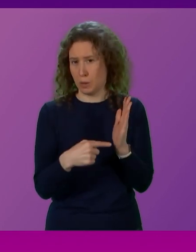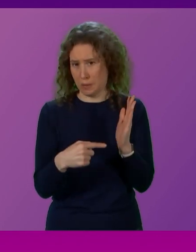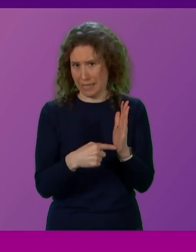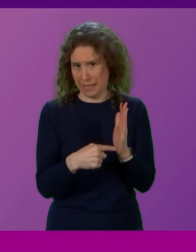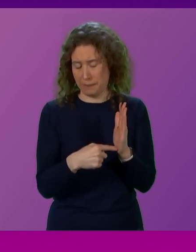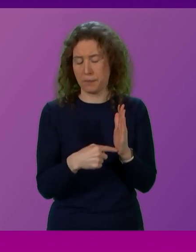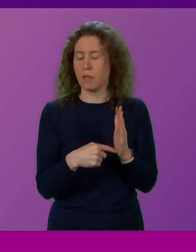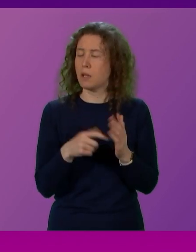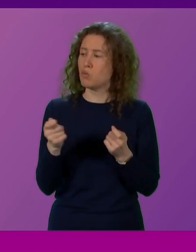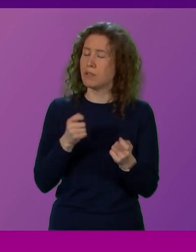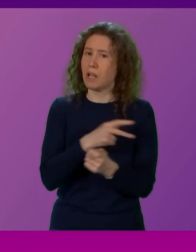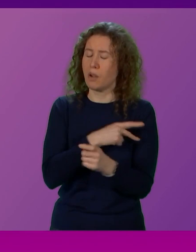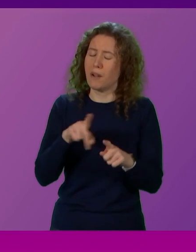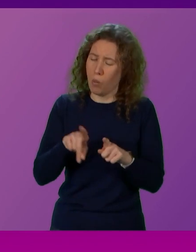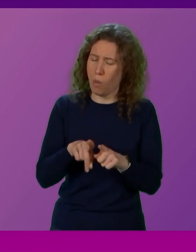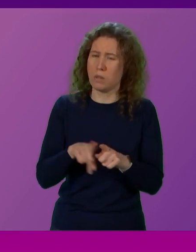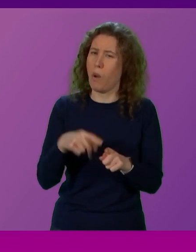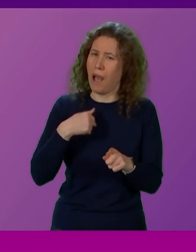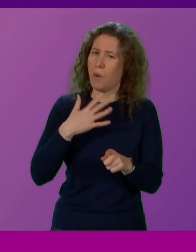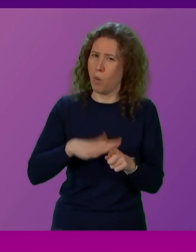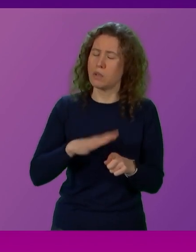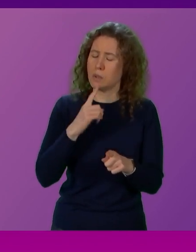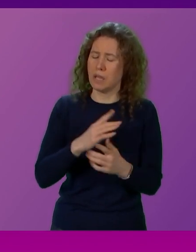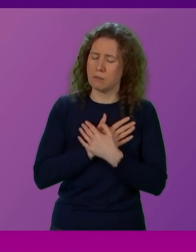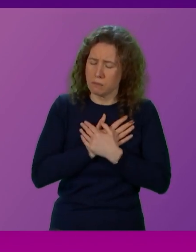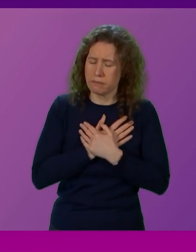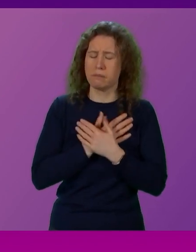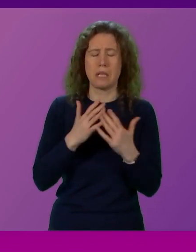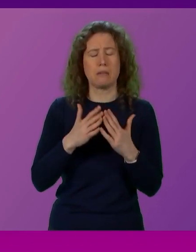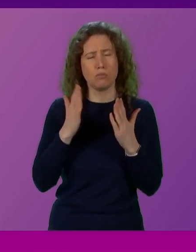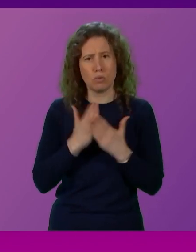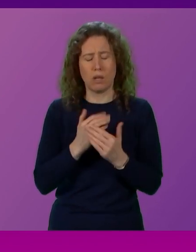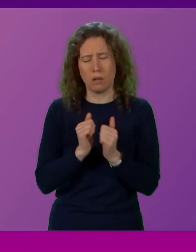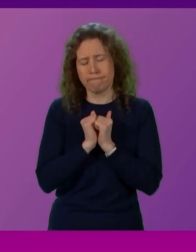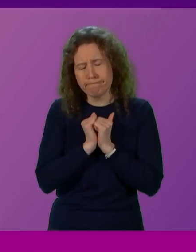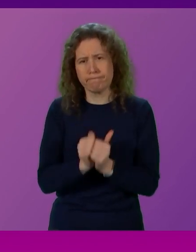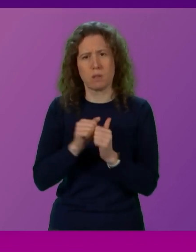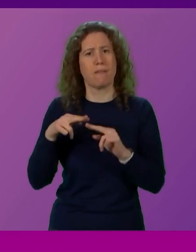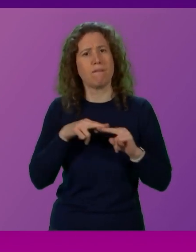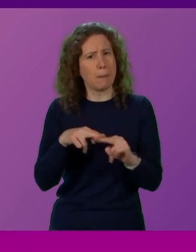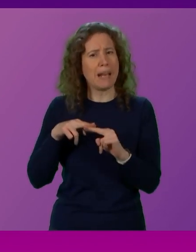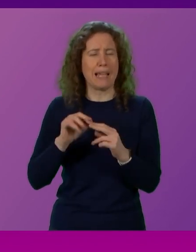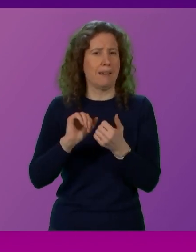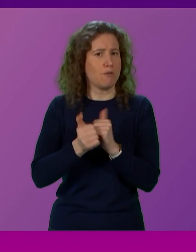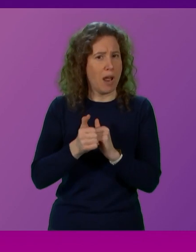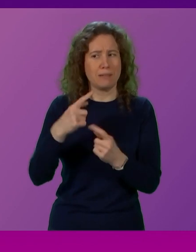I also take the opportunity to convey my deepest condolences to the family, friends and colleagues